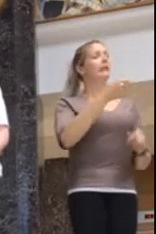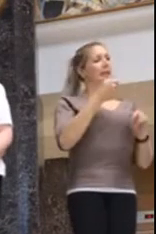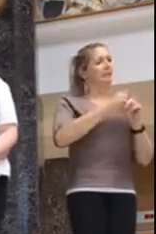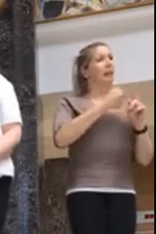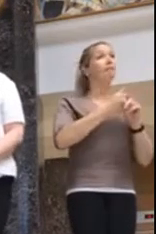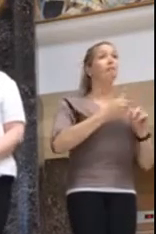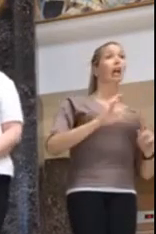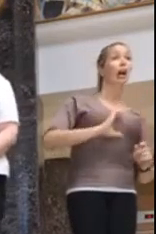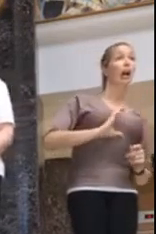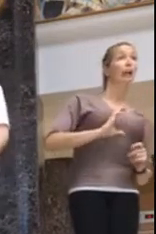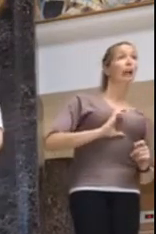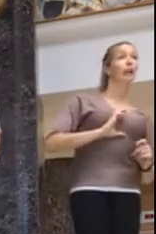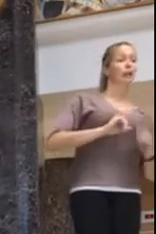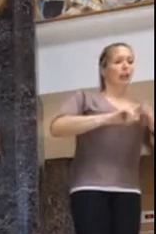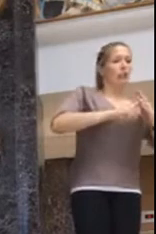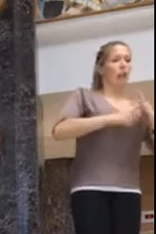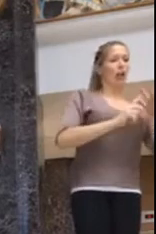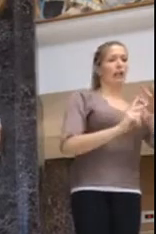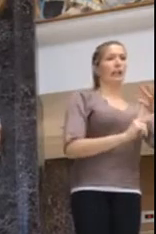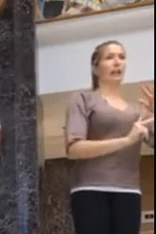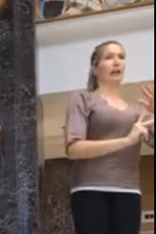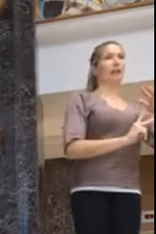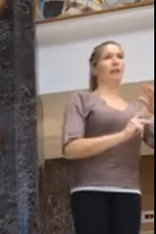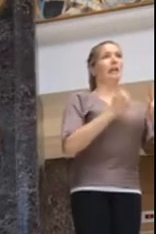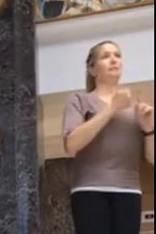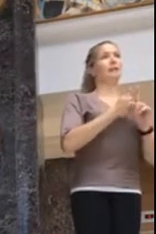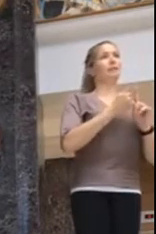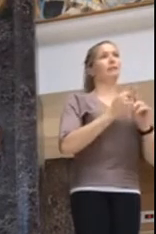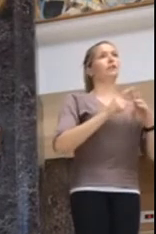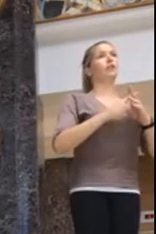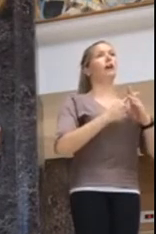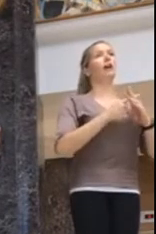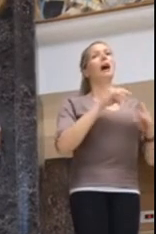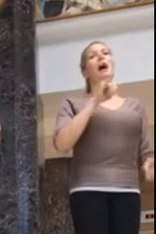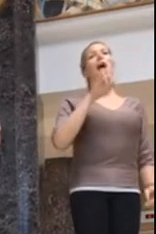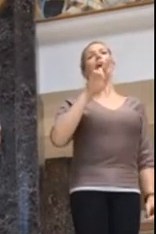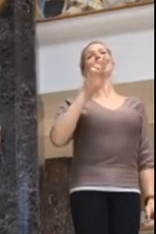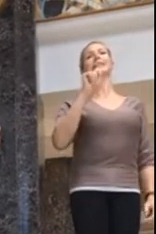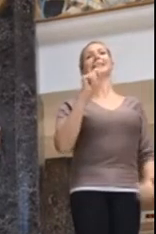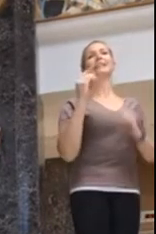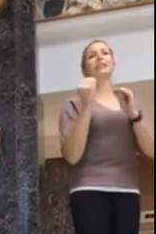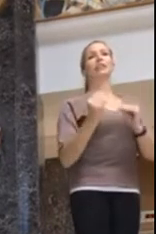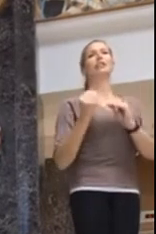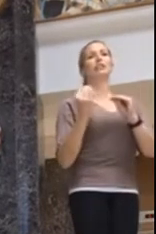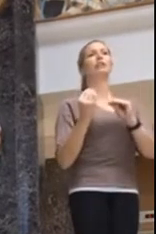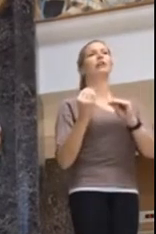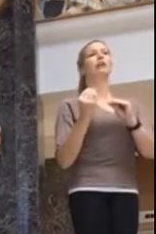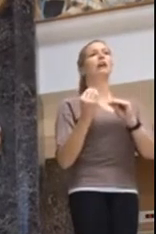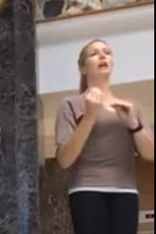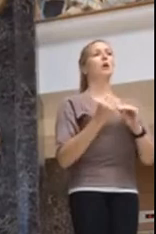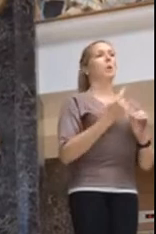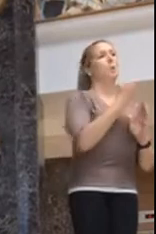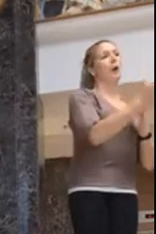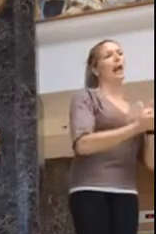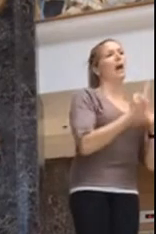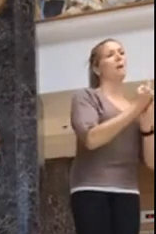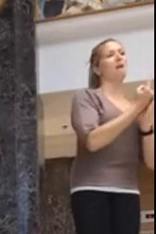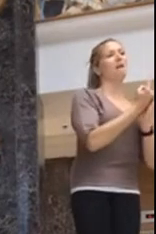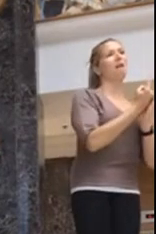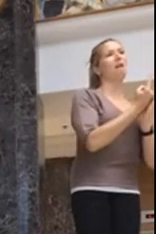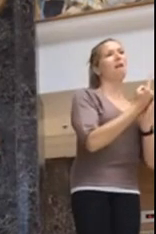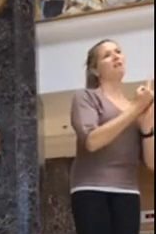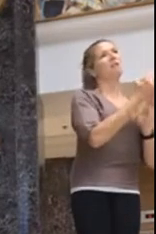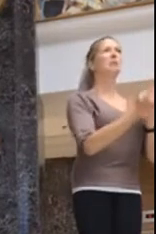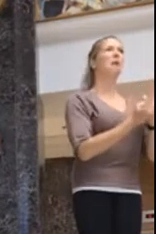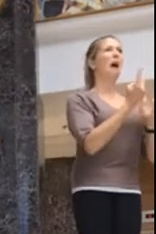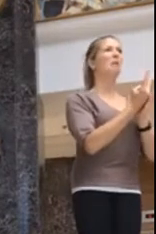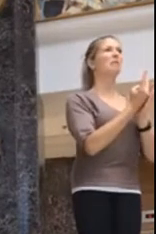was provided a deaf itinerant teacher for one to two hours every seven days. That was it. He